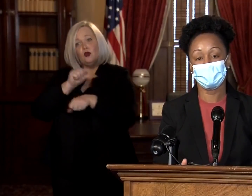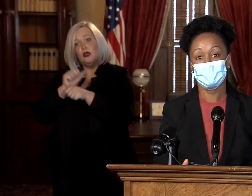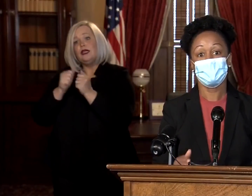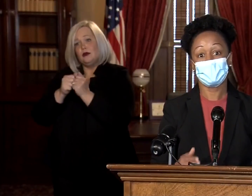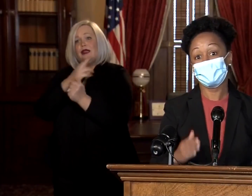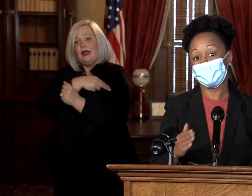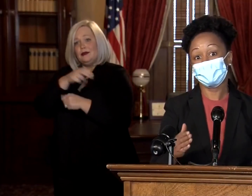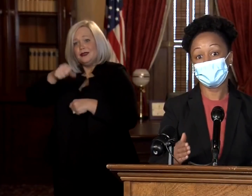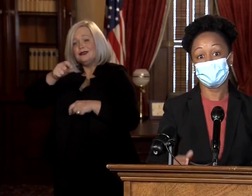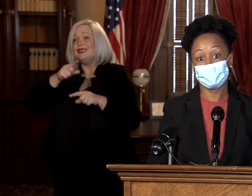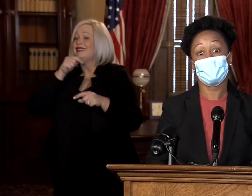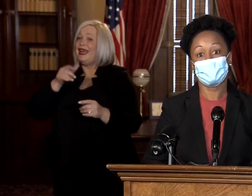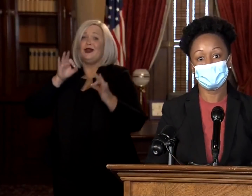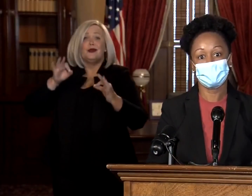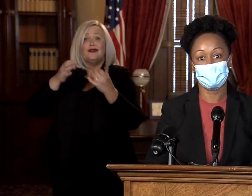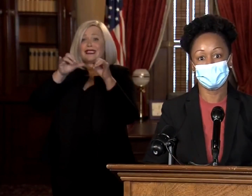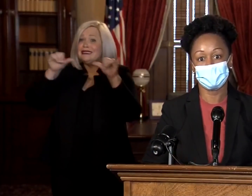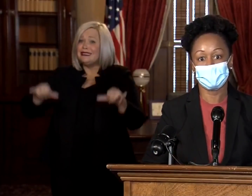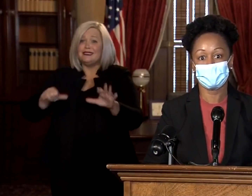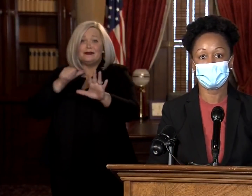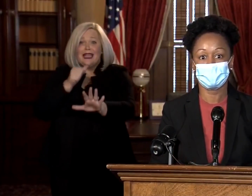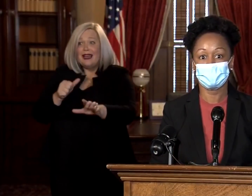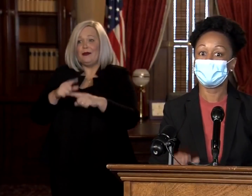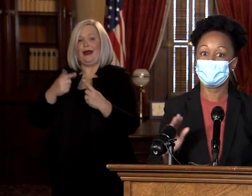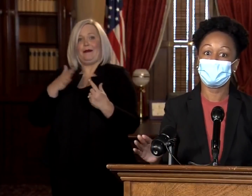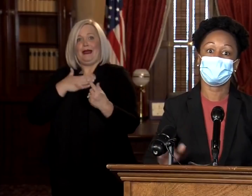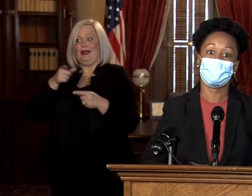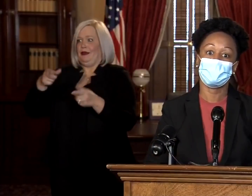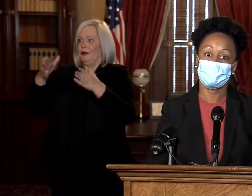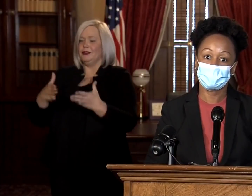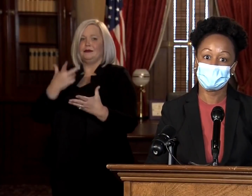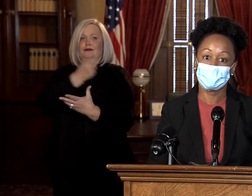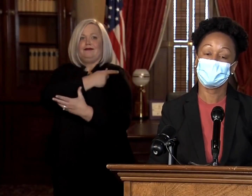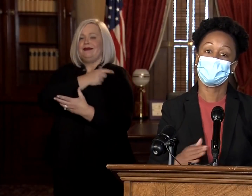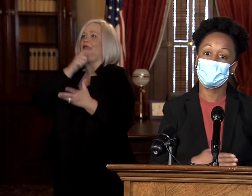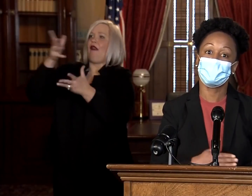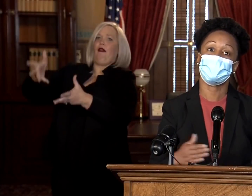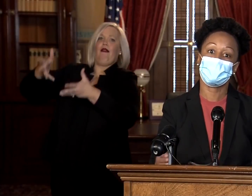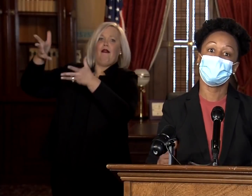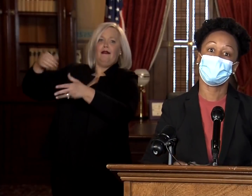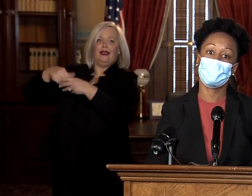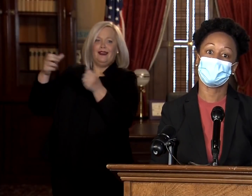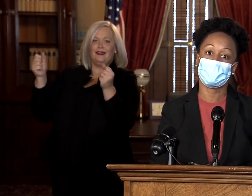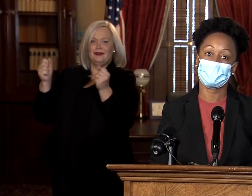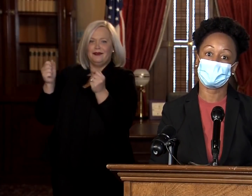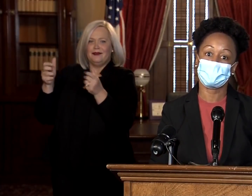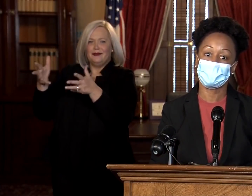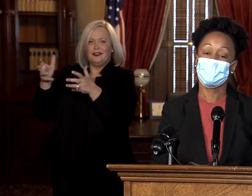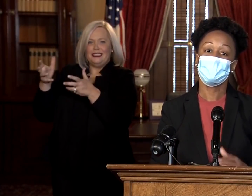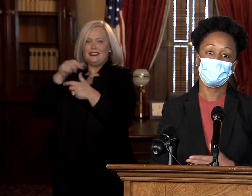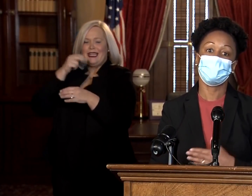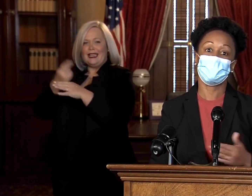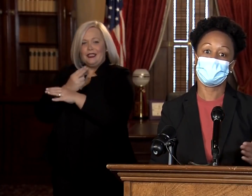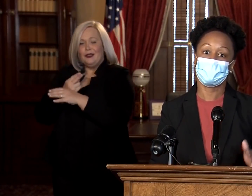and so, again, we are working with our hospitals. with our hospitals. It is certainly not a perfect It is certainly not a perfect system, but I’m actually glad system, but I’m actually glad that someone got that Vaccine that someone got that Vaccine and it’s not setting in a